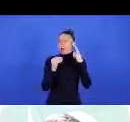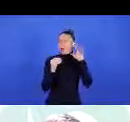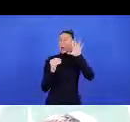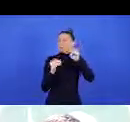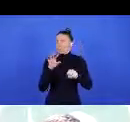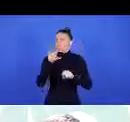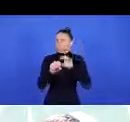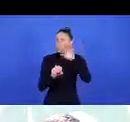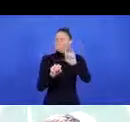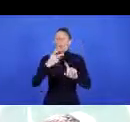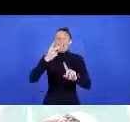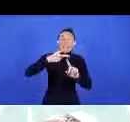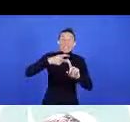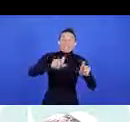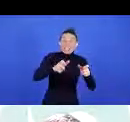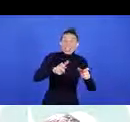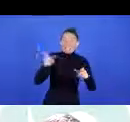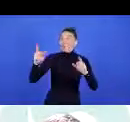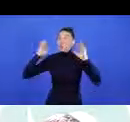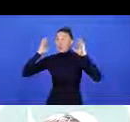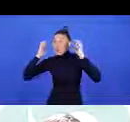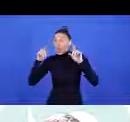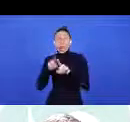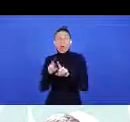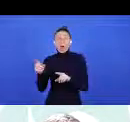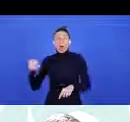and in the end it was my great success to hear speech on TV